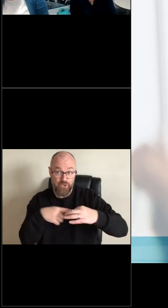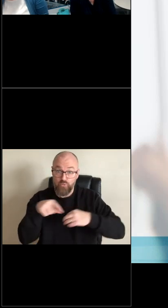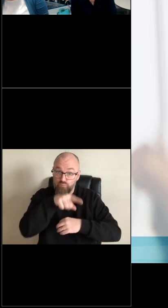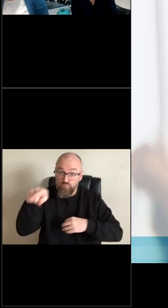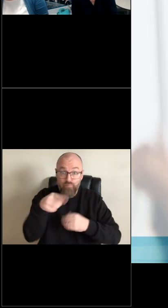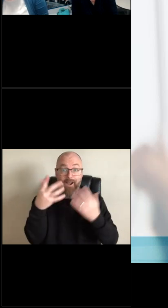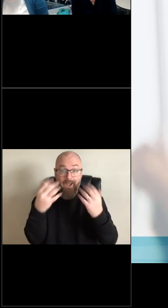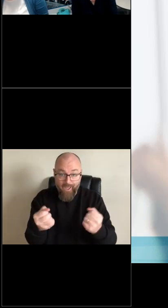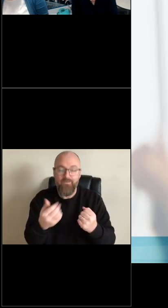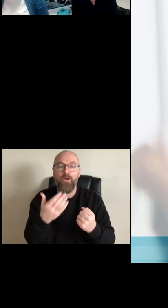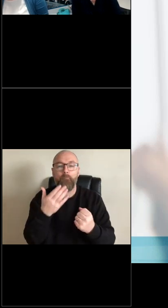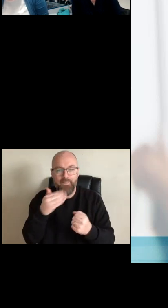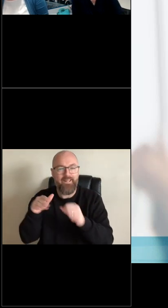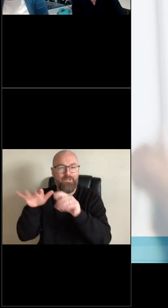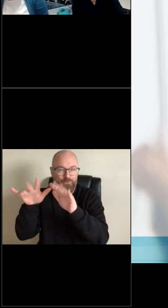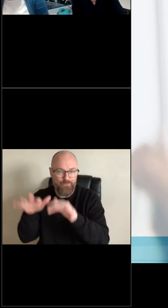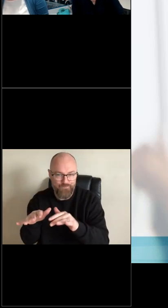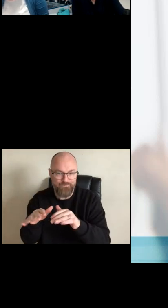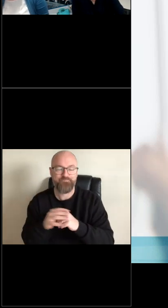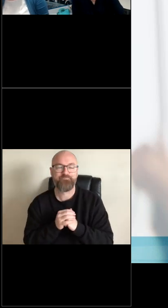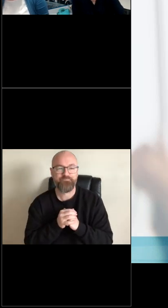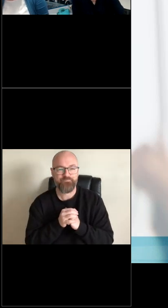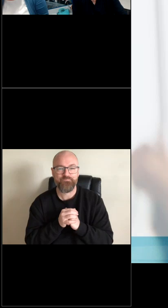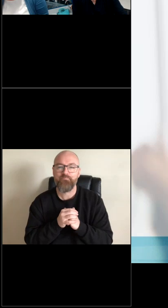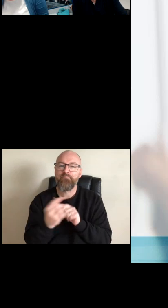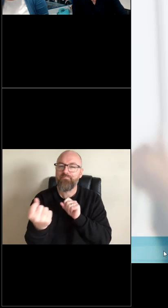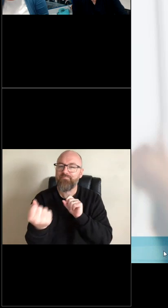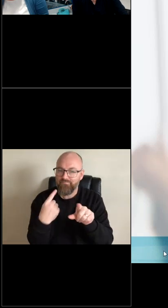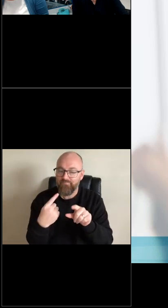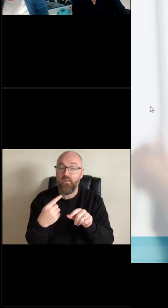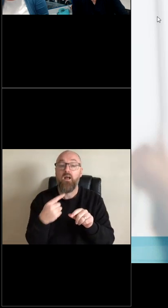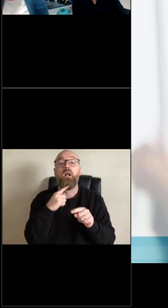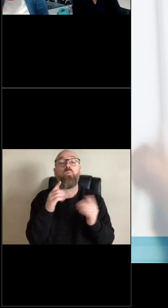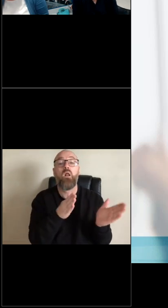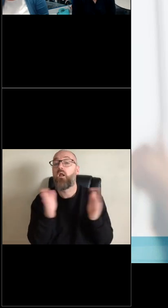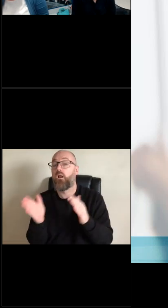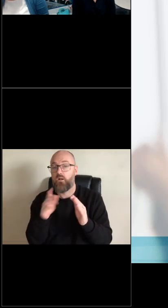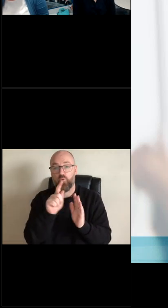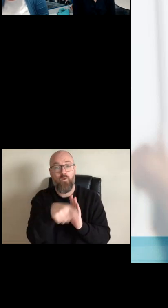it through but in the meantime I'll just move on to the next slide but I'll keep it on my questions